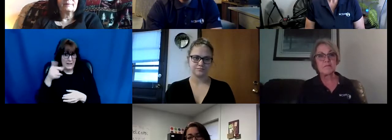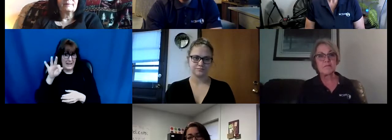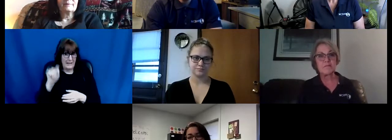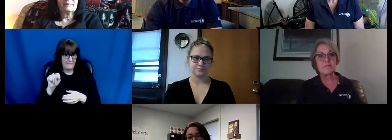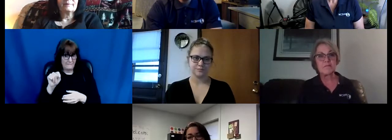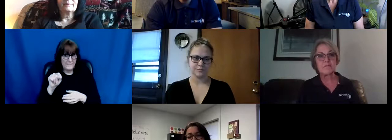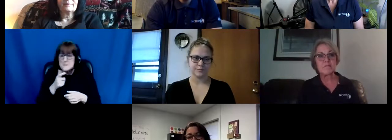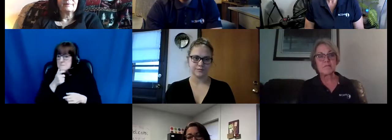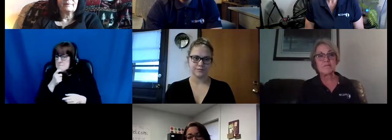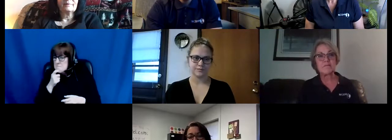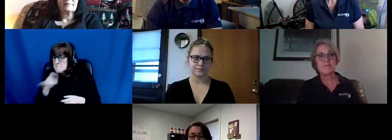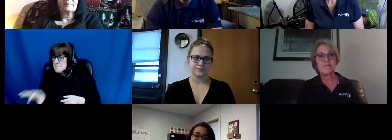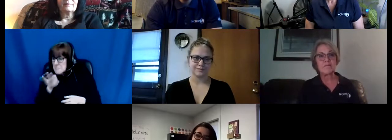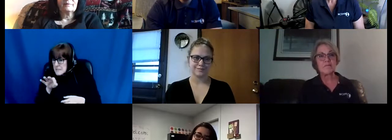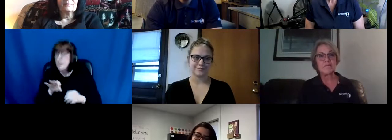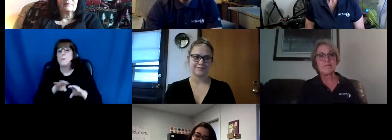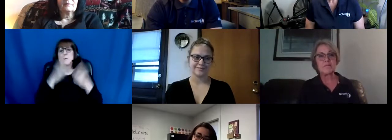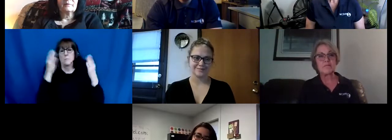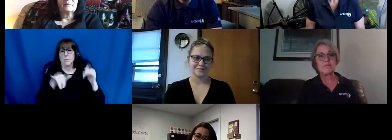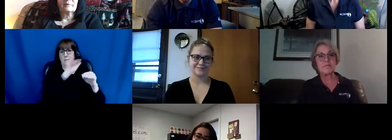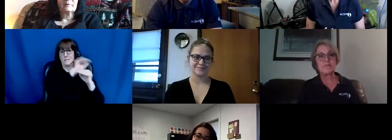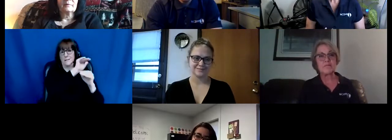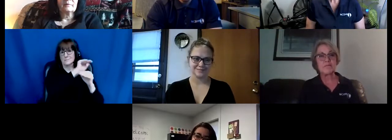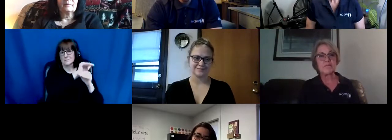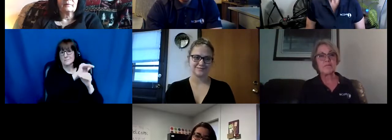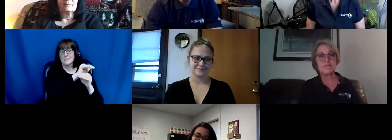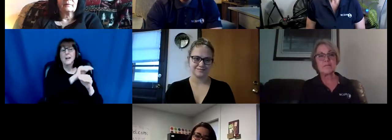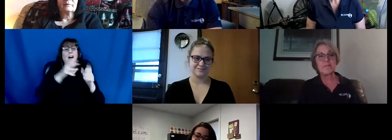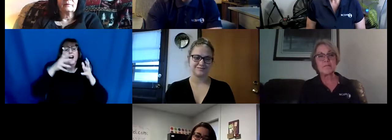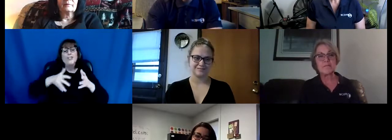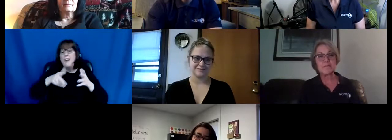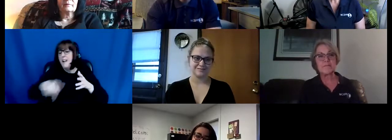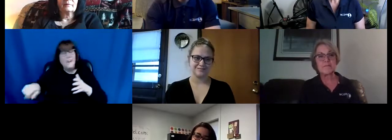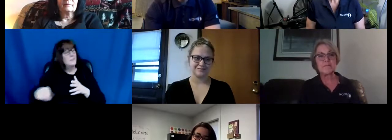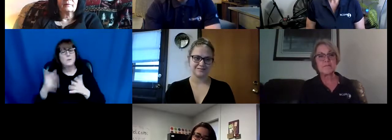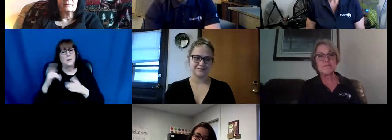open on Christmas eve and then everything else we had to wait until Christmas morning to open